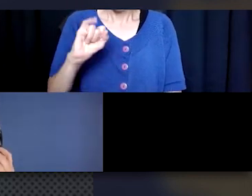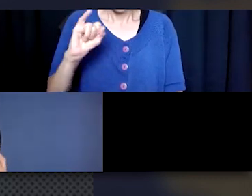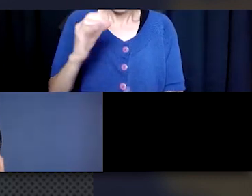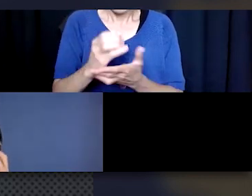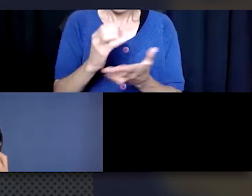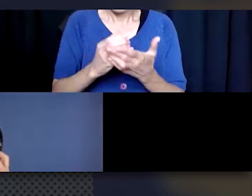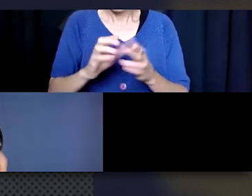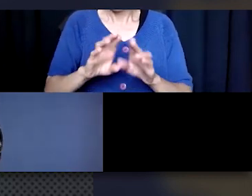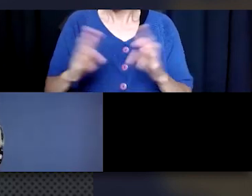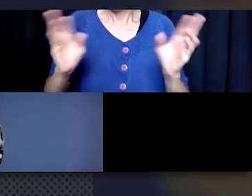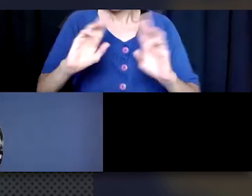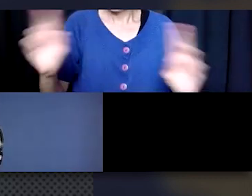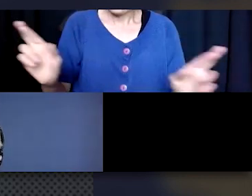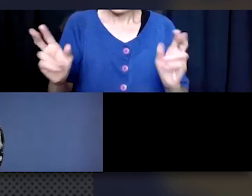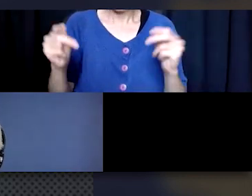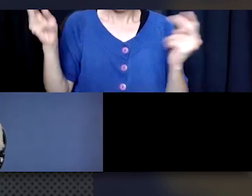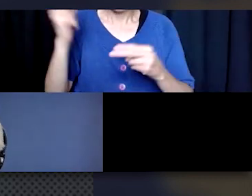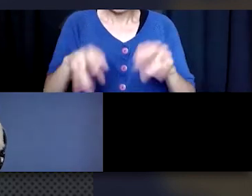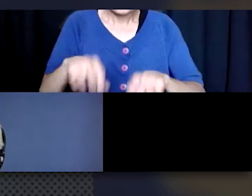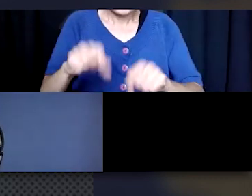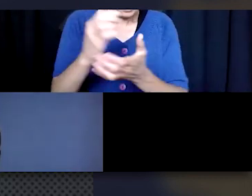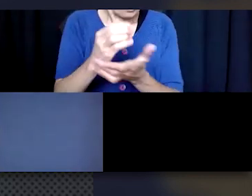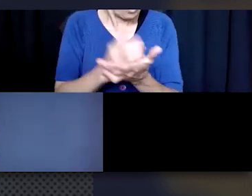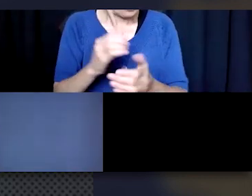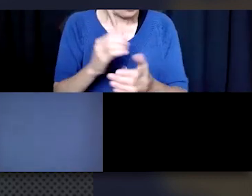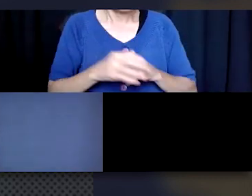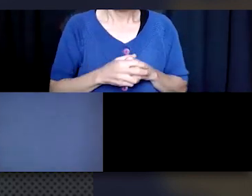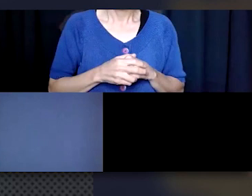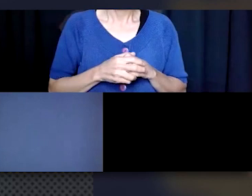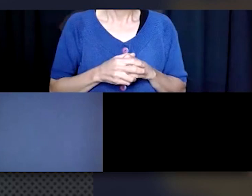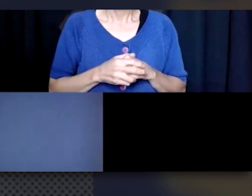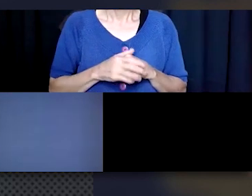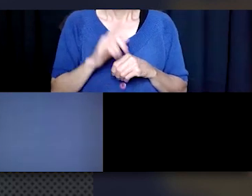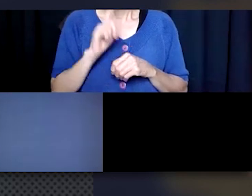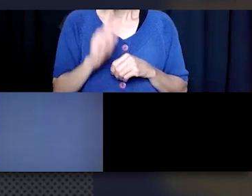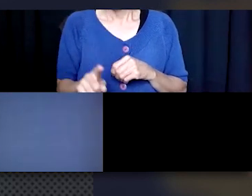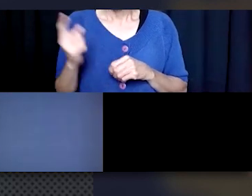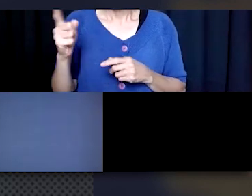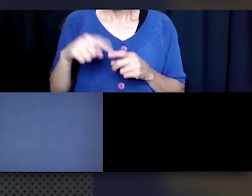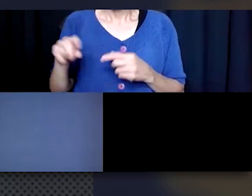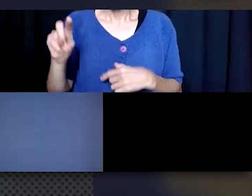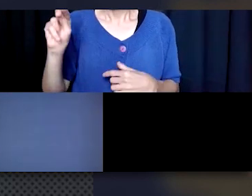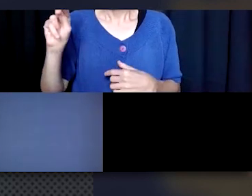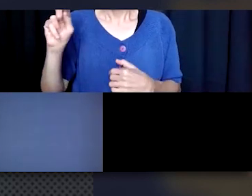it was actually just the fact that someone at the New York Times had happened to do an